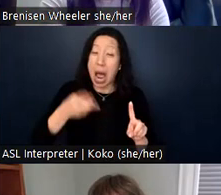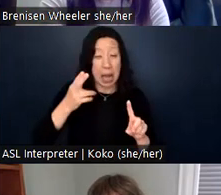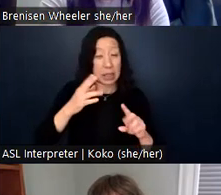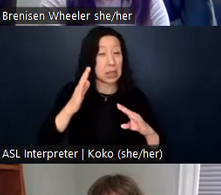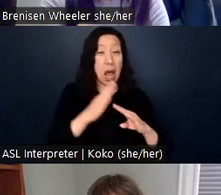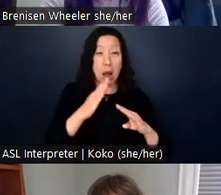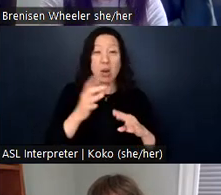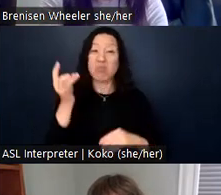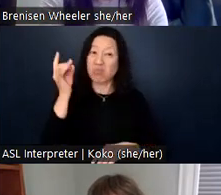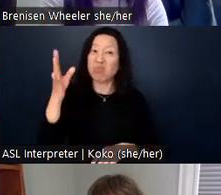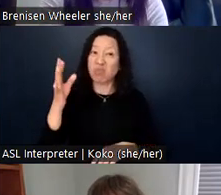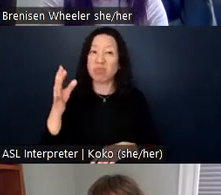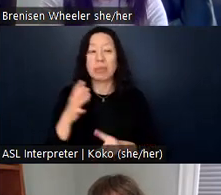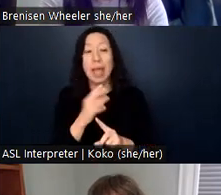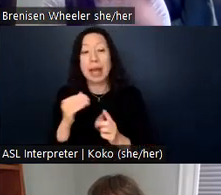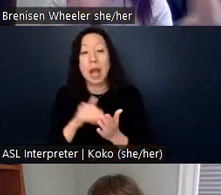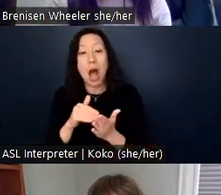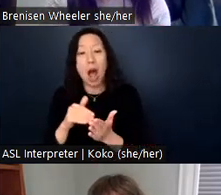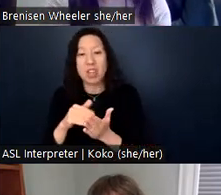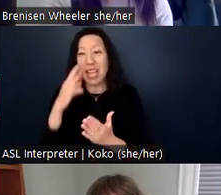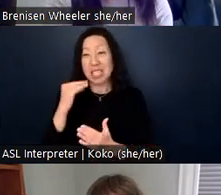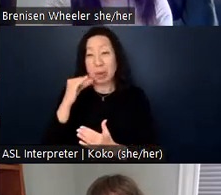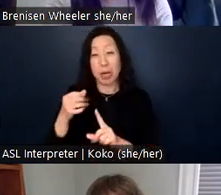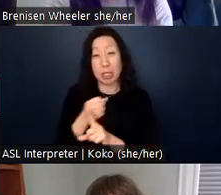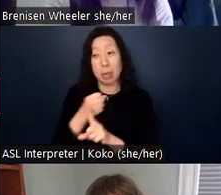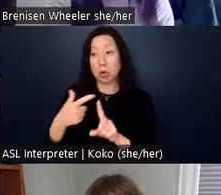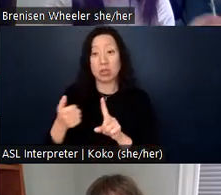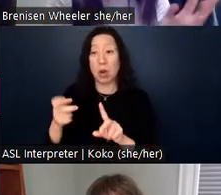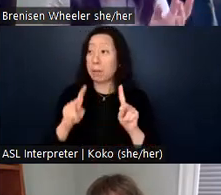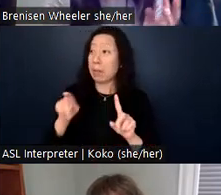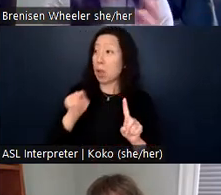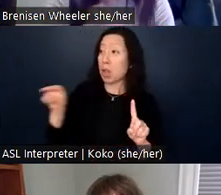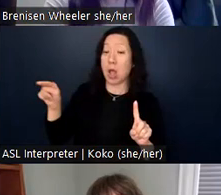13:00:31 And oftentimes they're experiencing a piece of people do not share their same